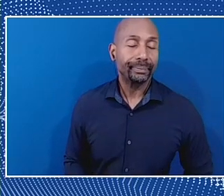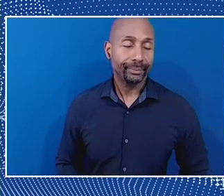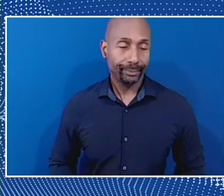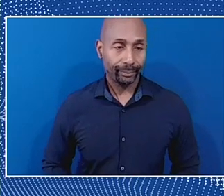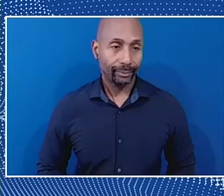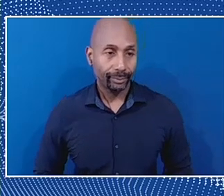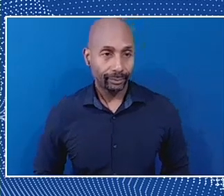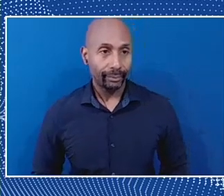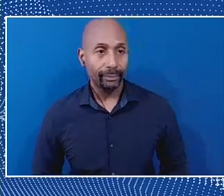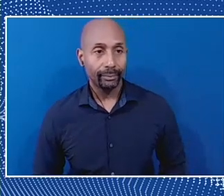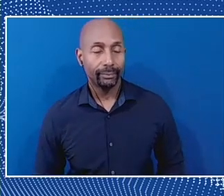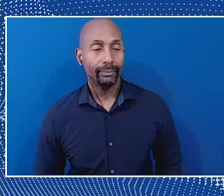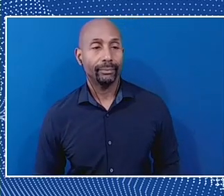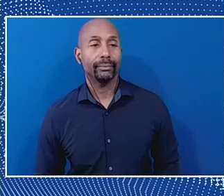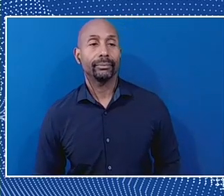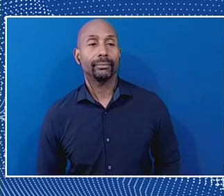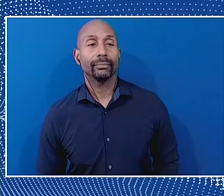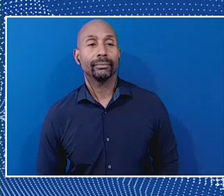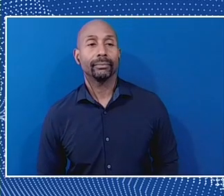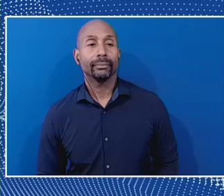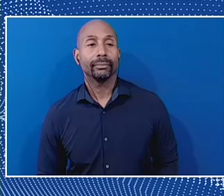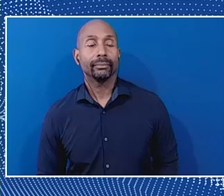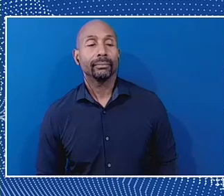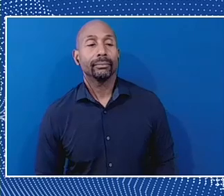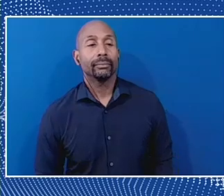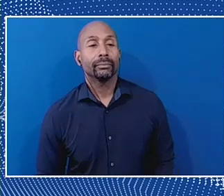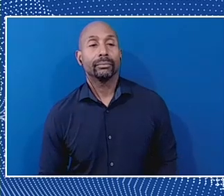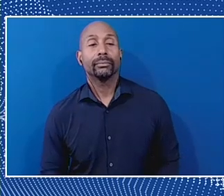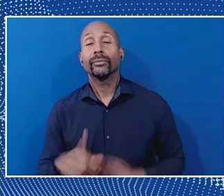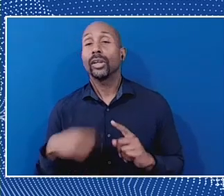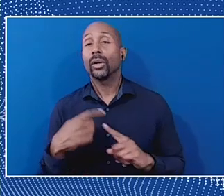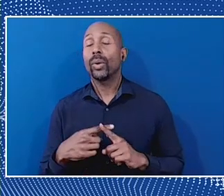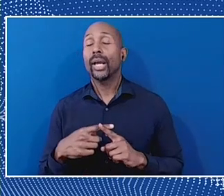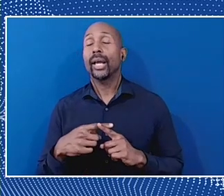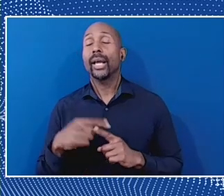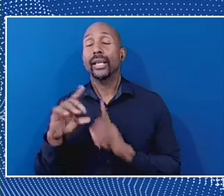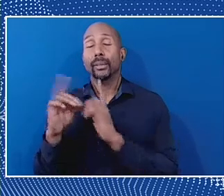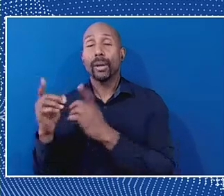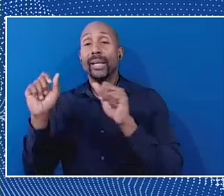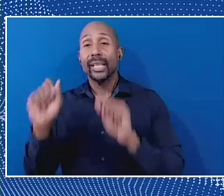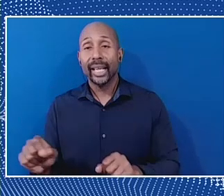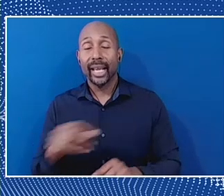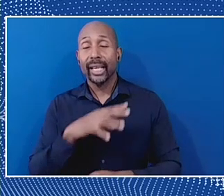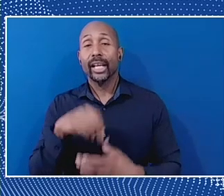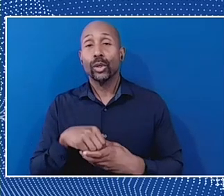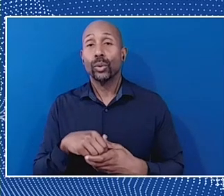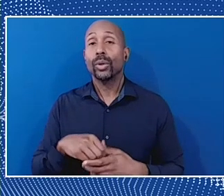qualitative analyses and not just quantitative would be really excellent, by